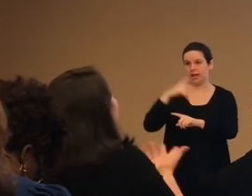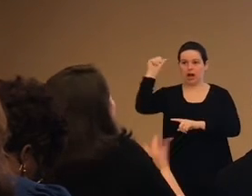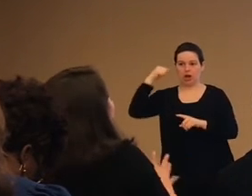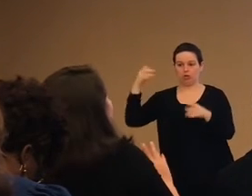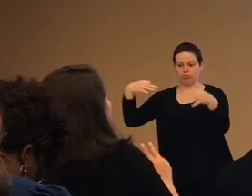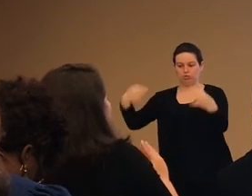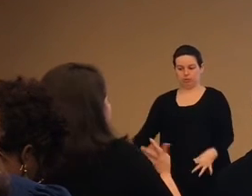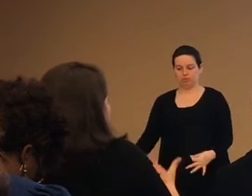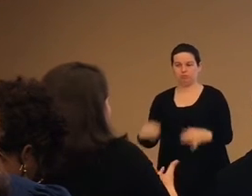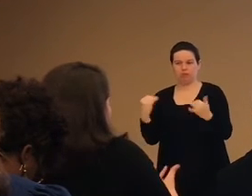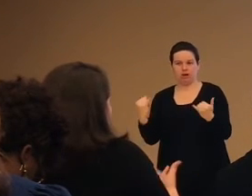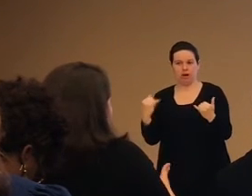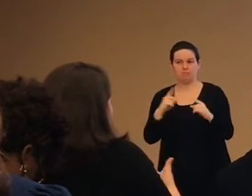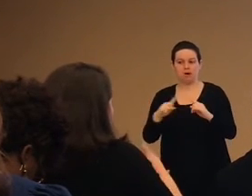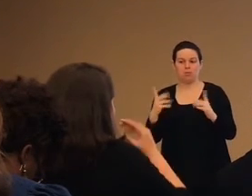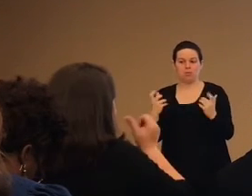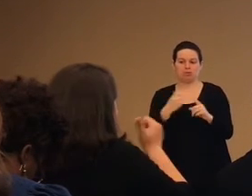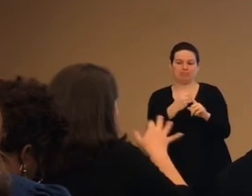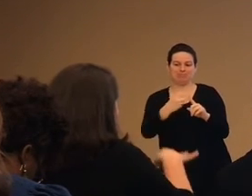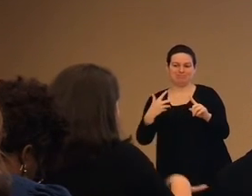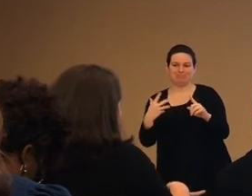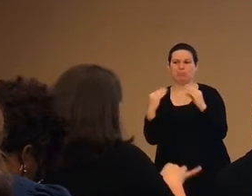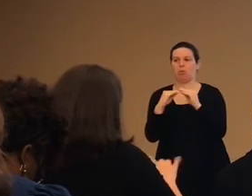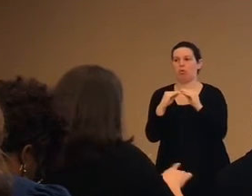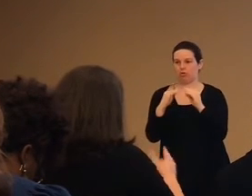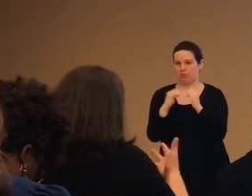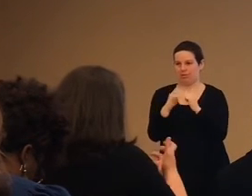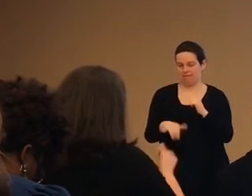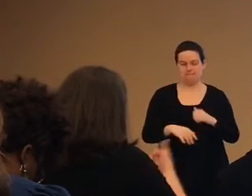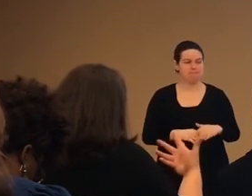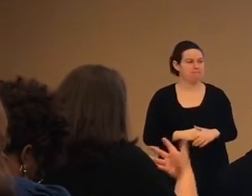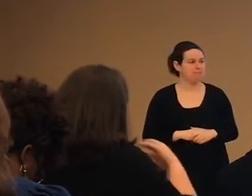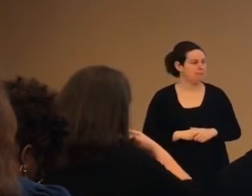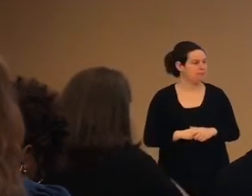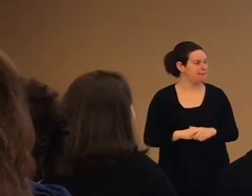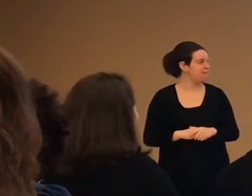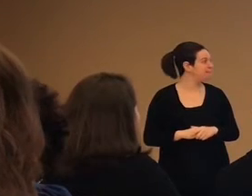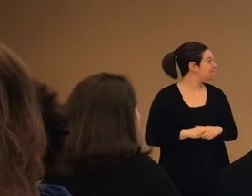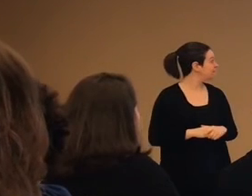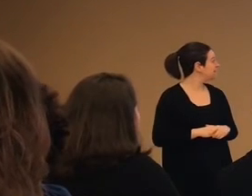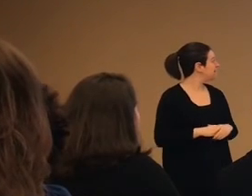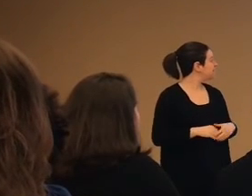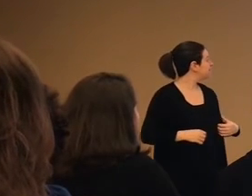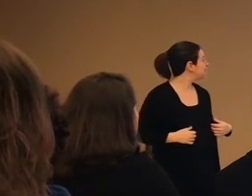but we're looking to expand upon that I think oh